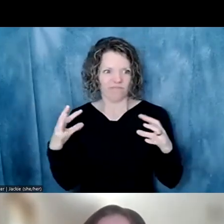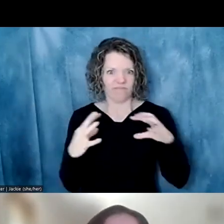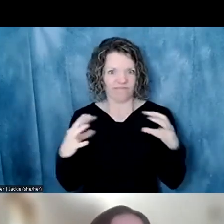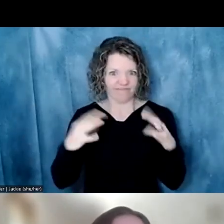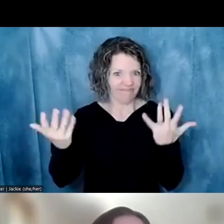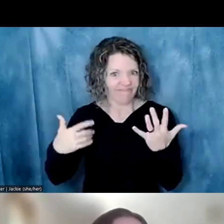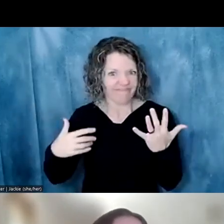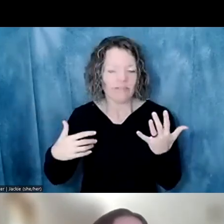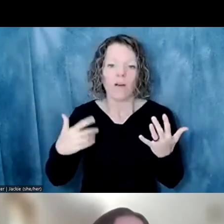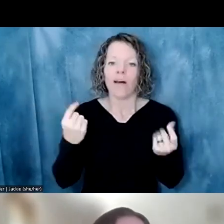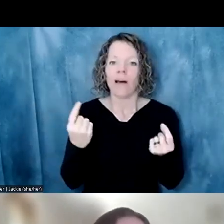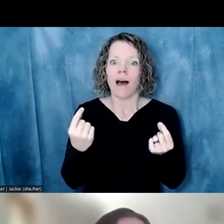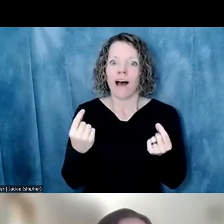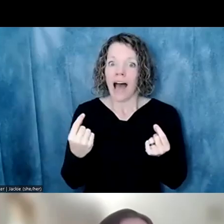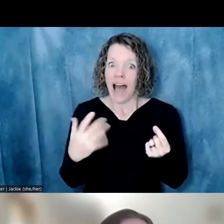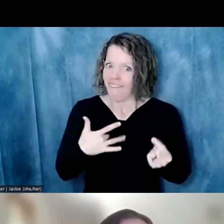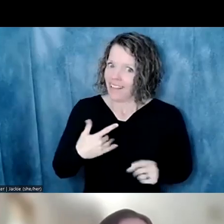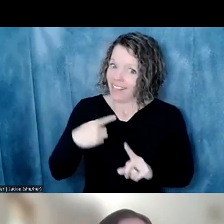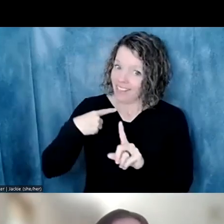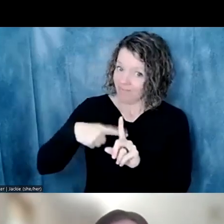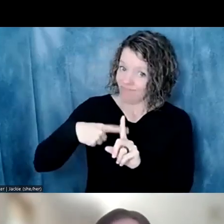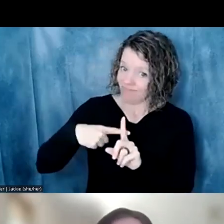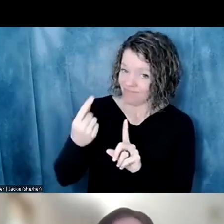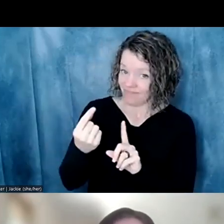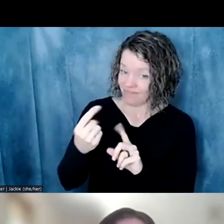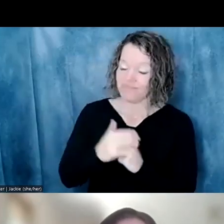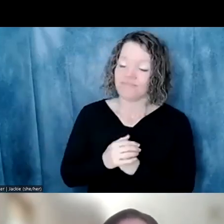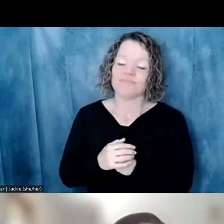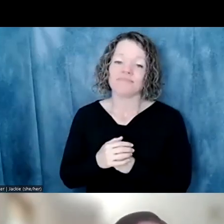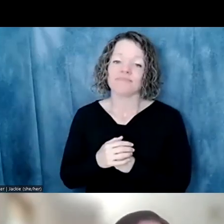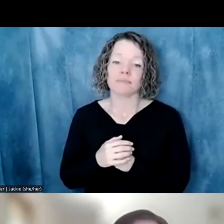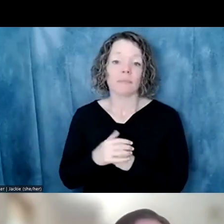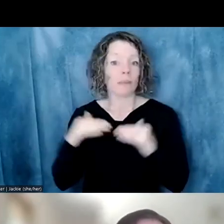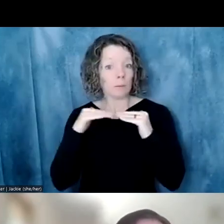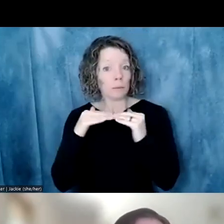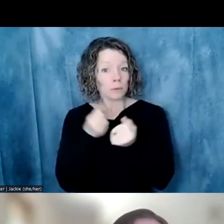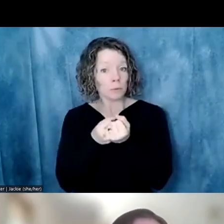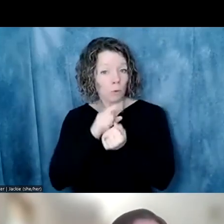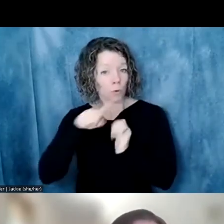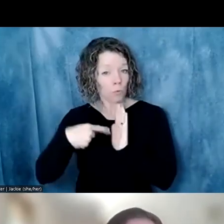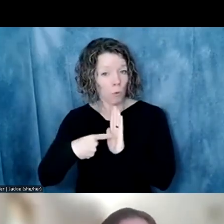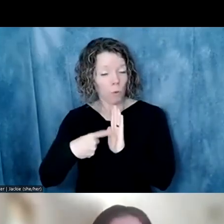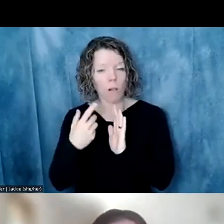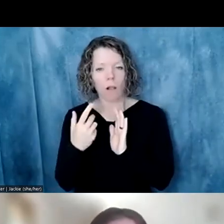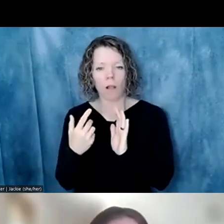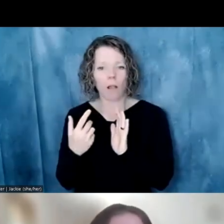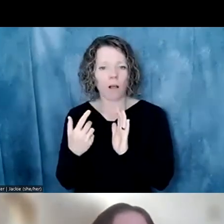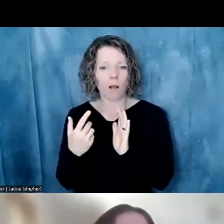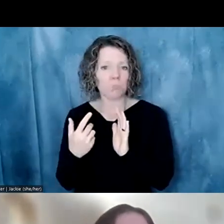some of the potential, is that peer support roles don't carry things like assessments.